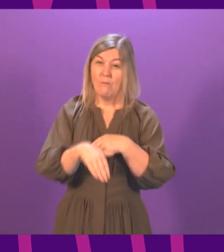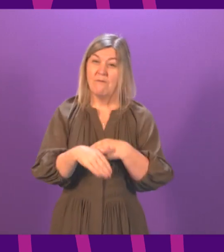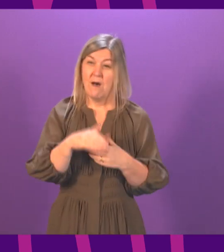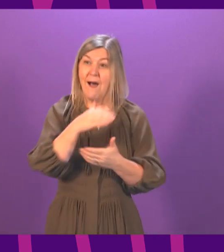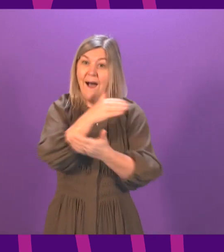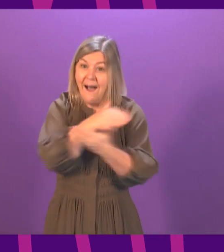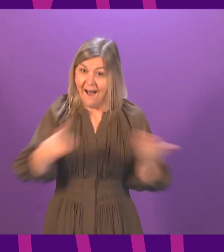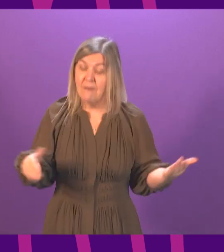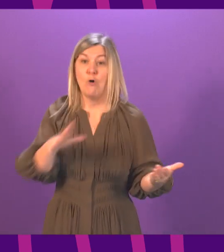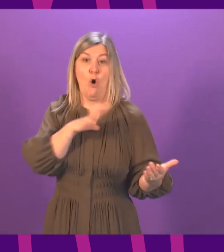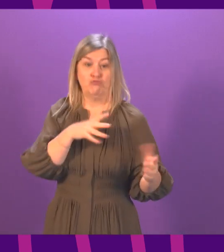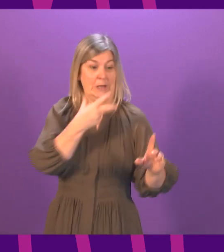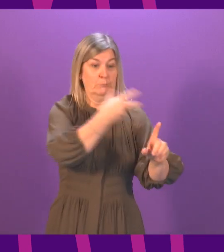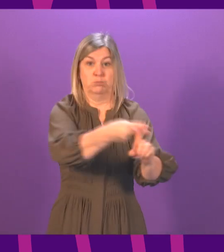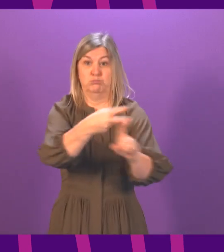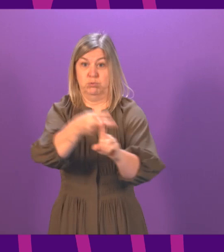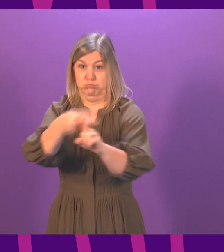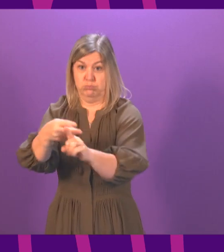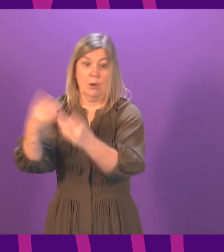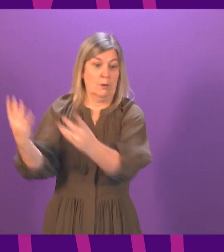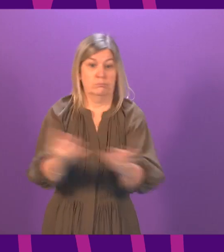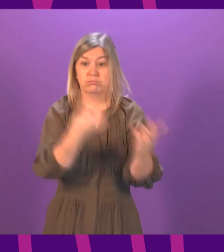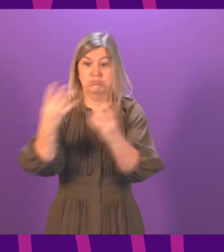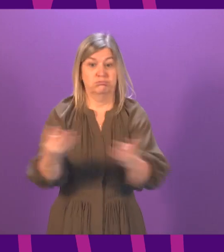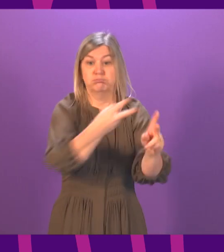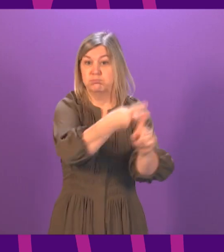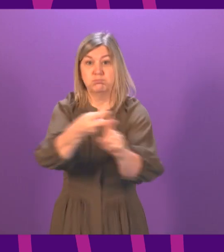and the other doses will be going into the arms of people during the coming days.